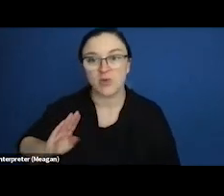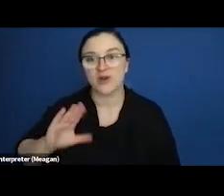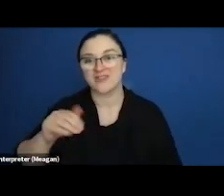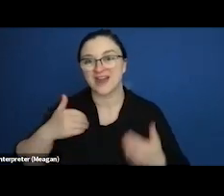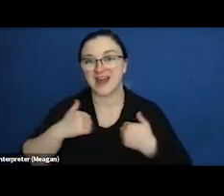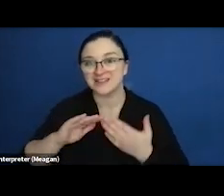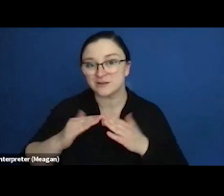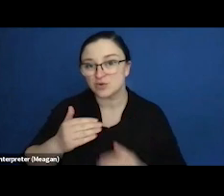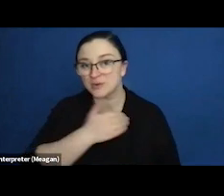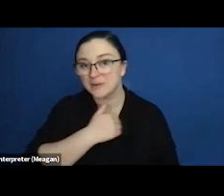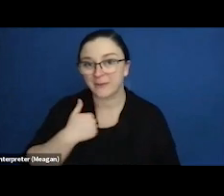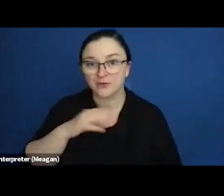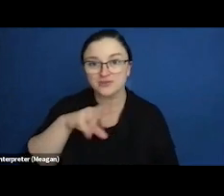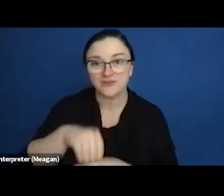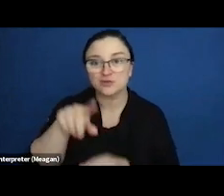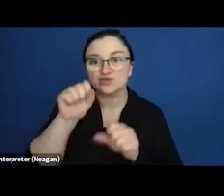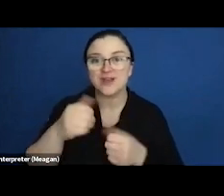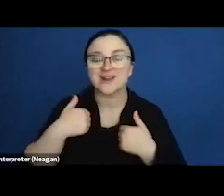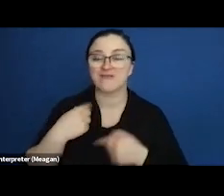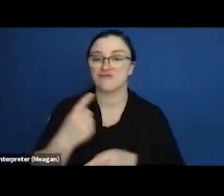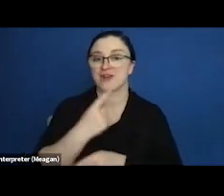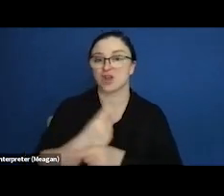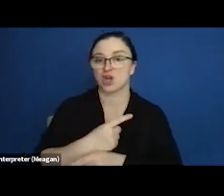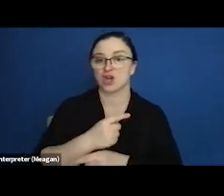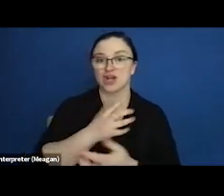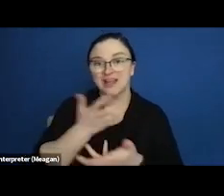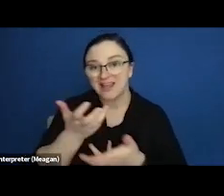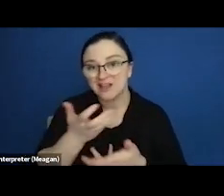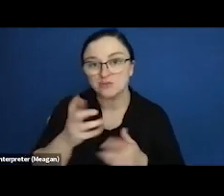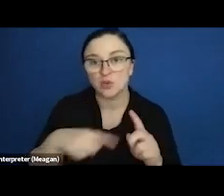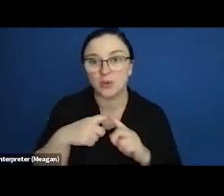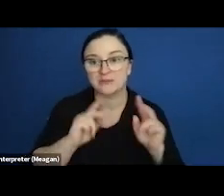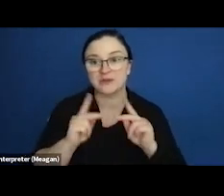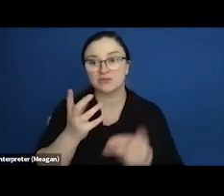You can have regular engagement of people receiving your services in larger formats.